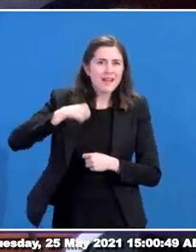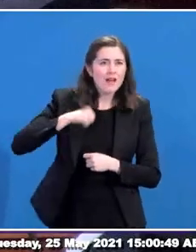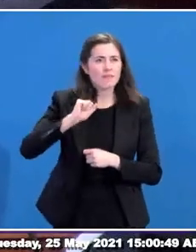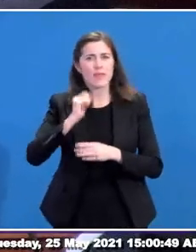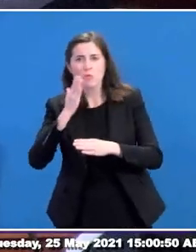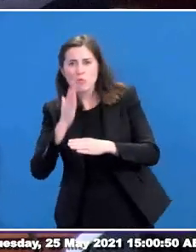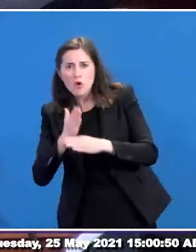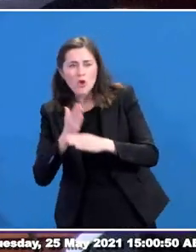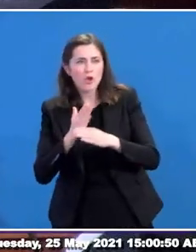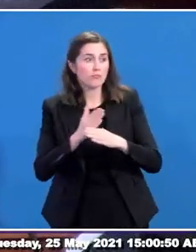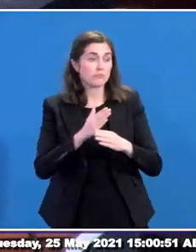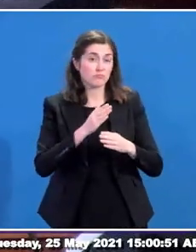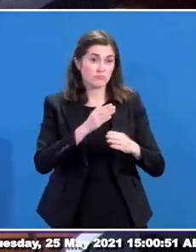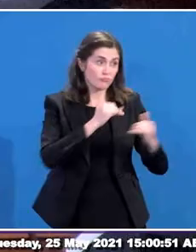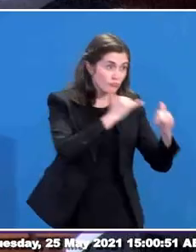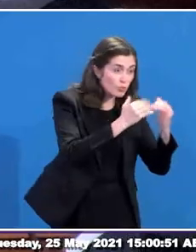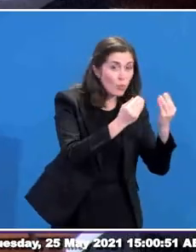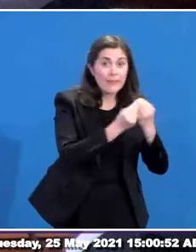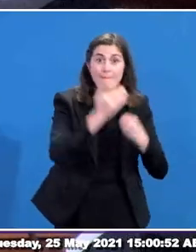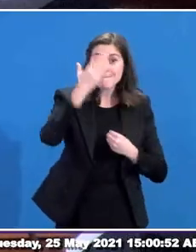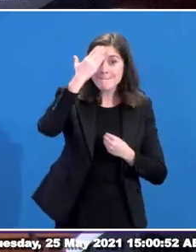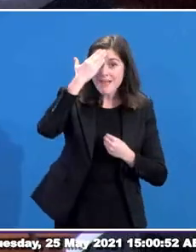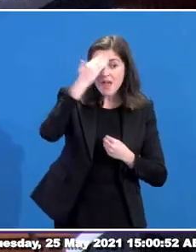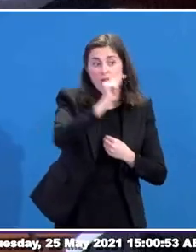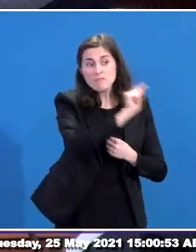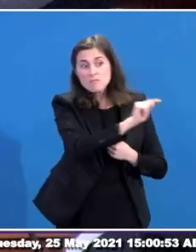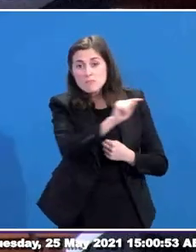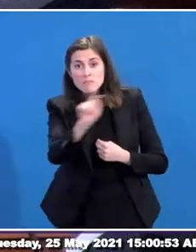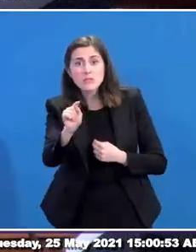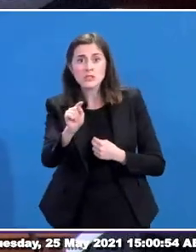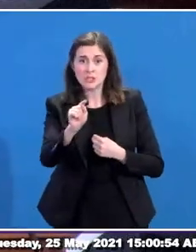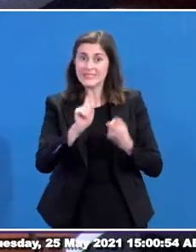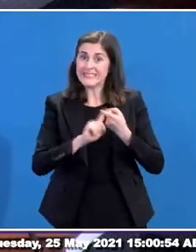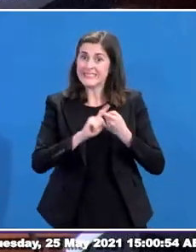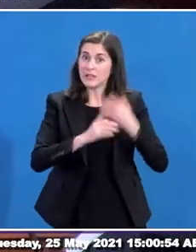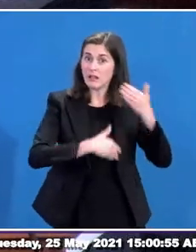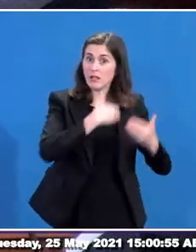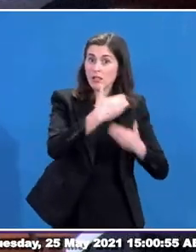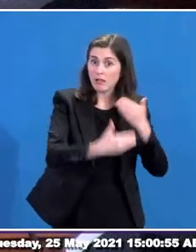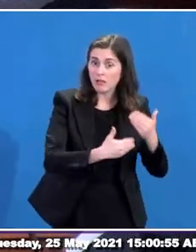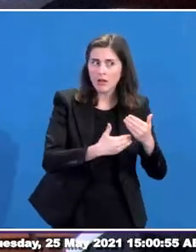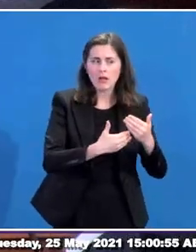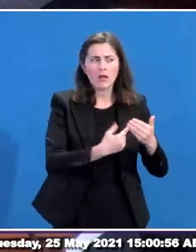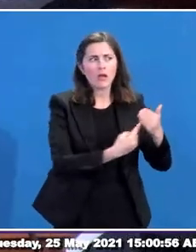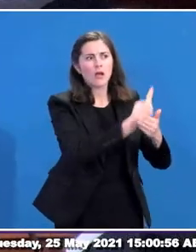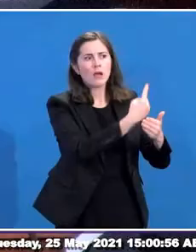staff and out of those conversations and interviews, out came other things? That's correct.